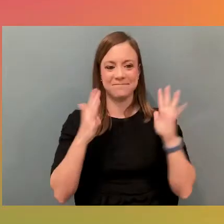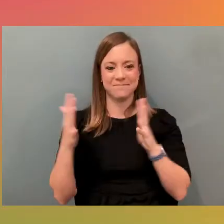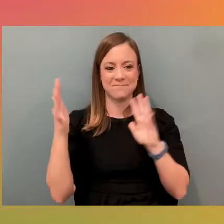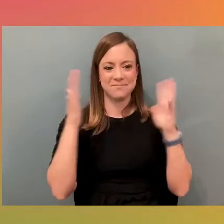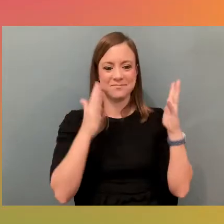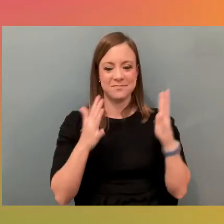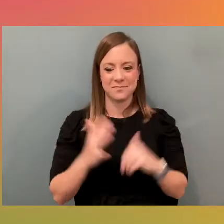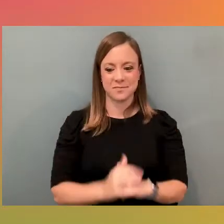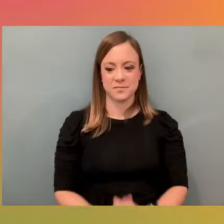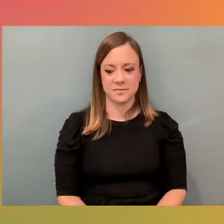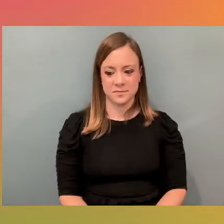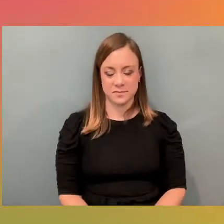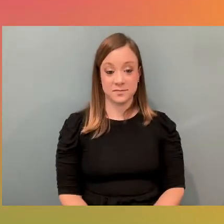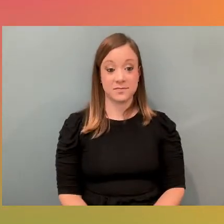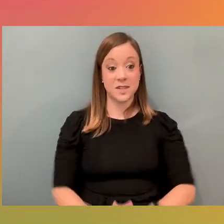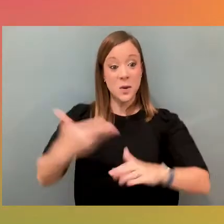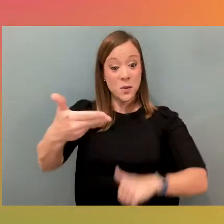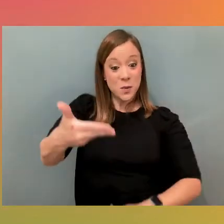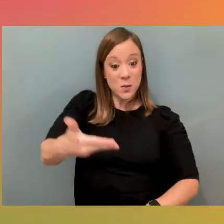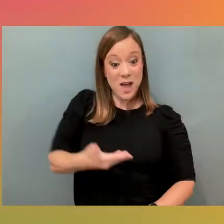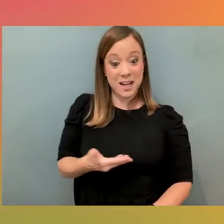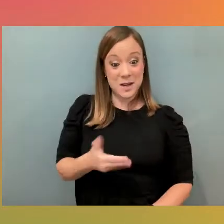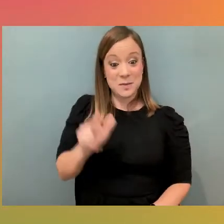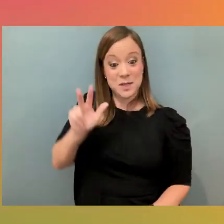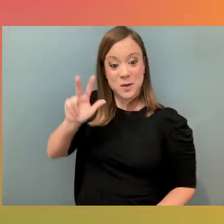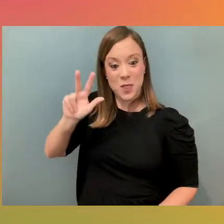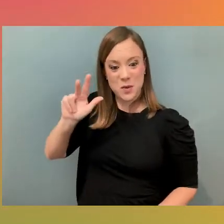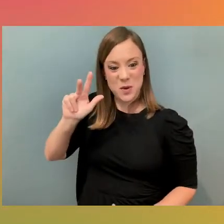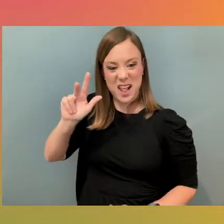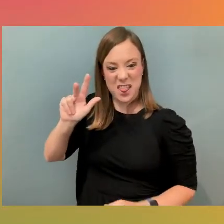CONGRATULATIONS AND LET'S PERFORM YOGA.